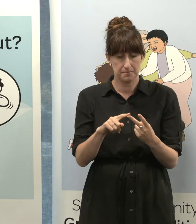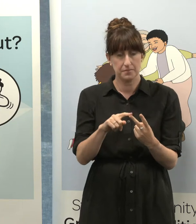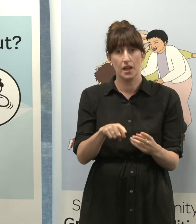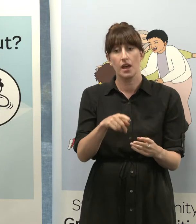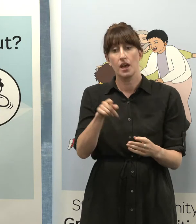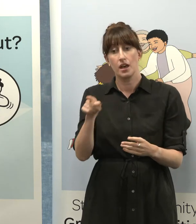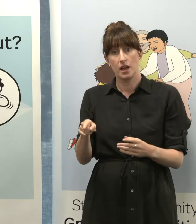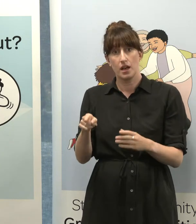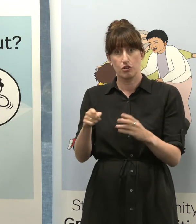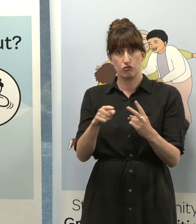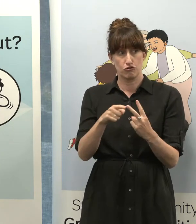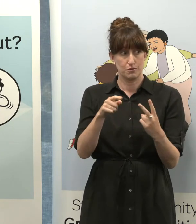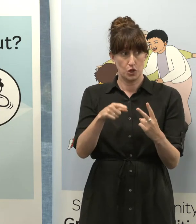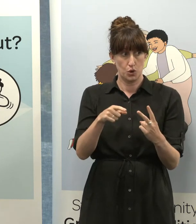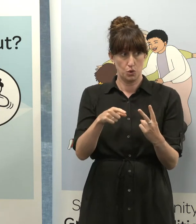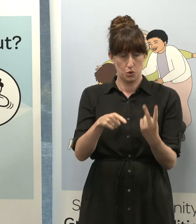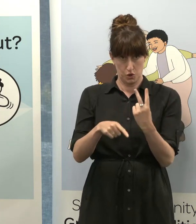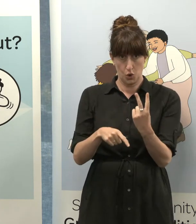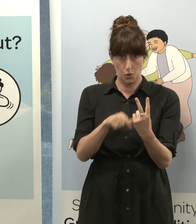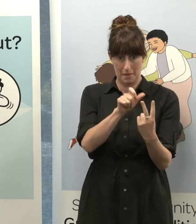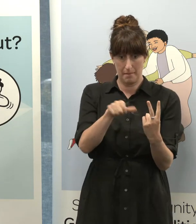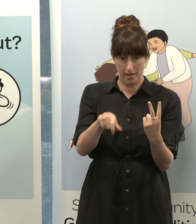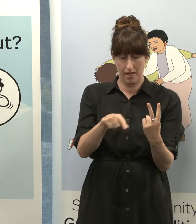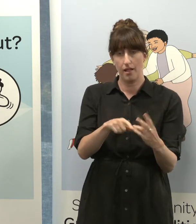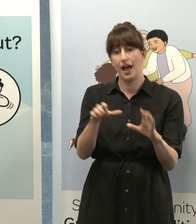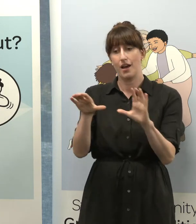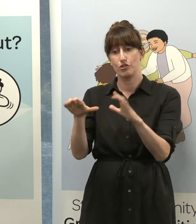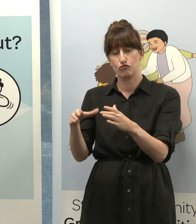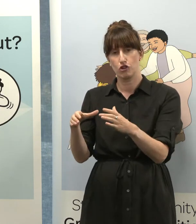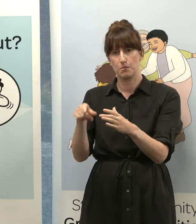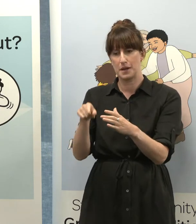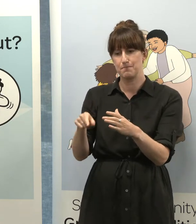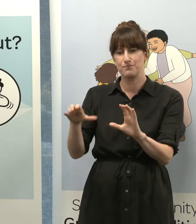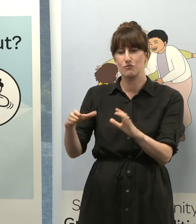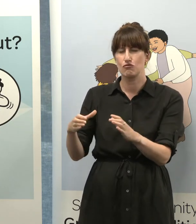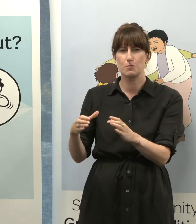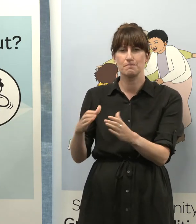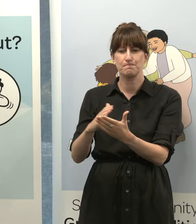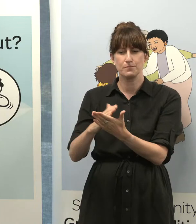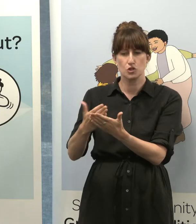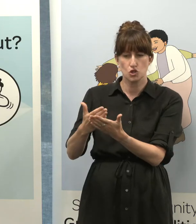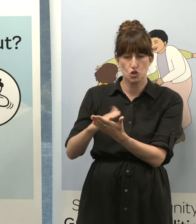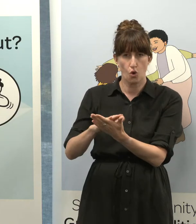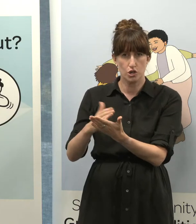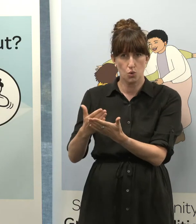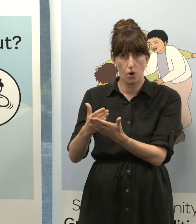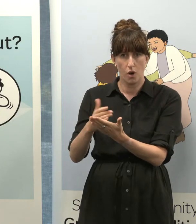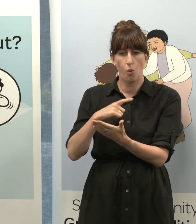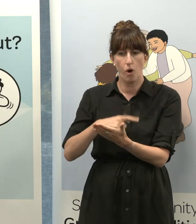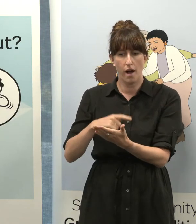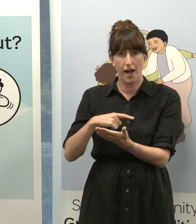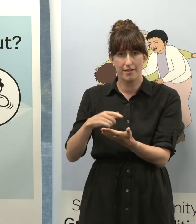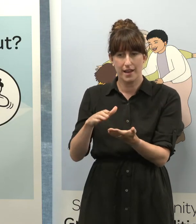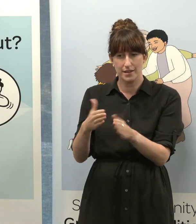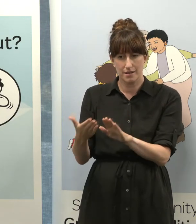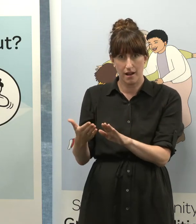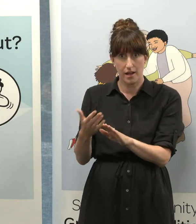And as of today, the confirmed number in that group is two. Then there is another group